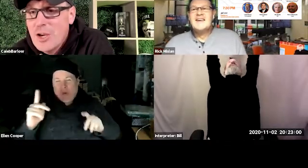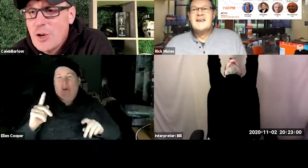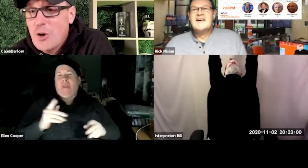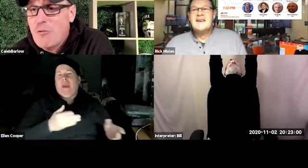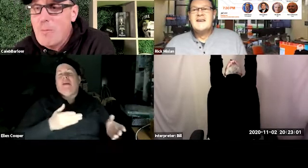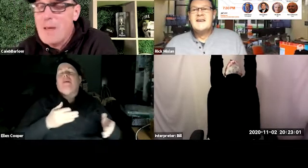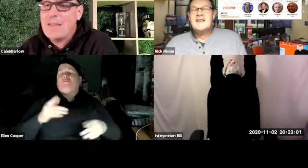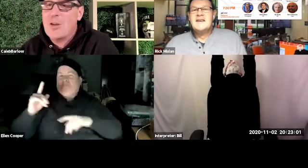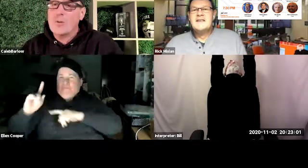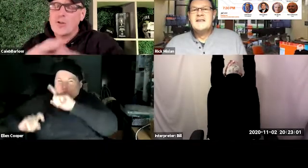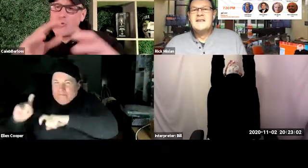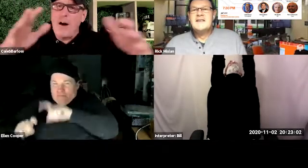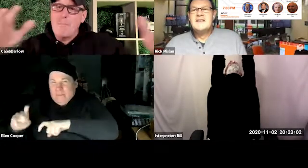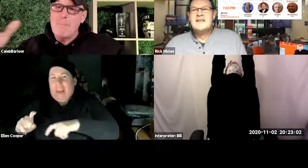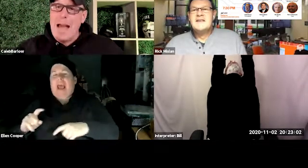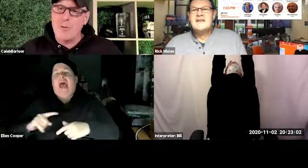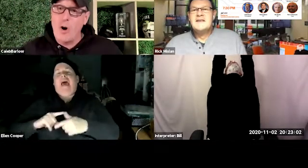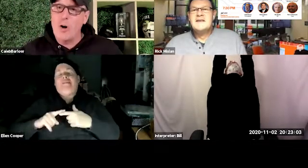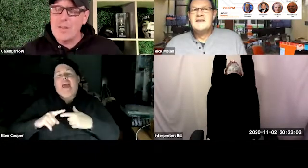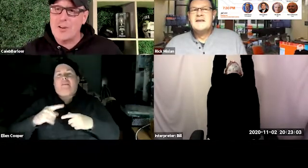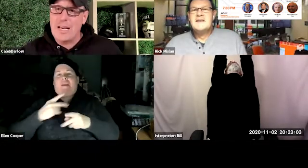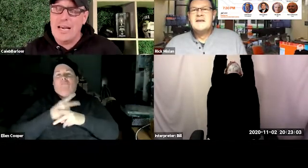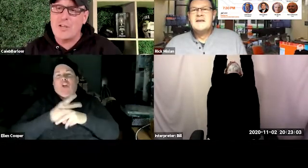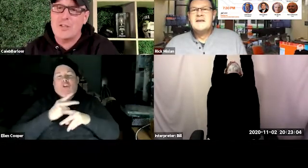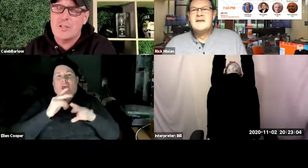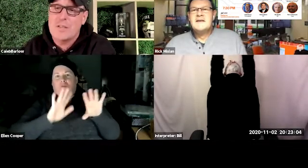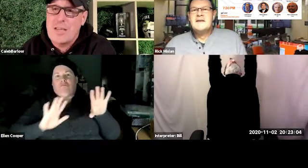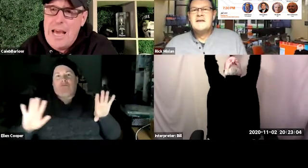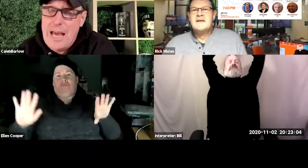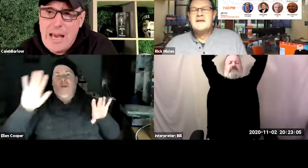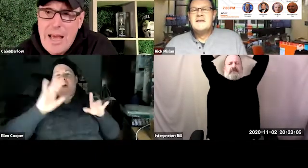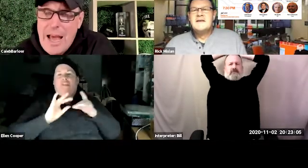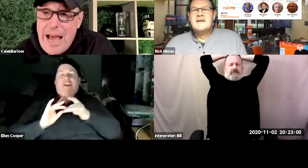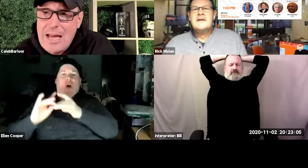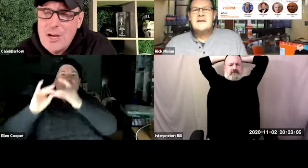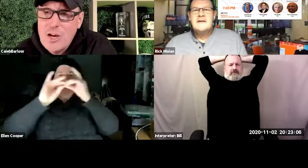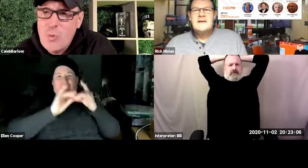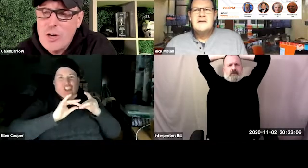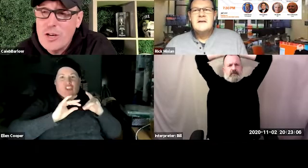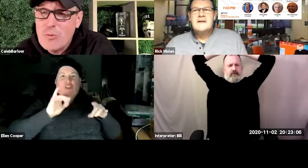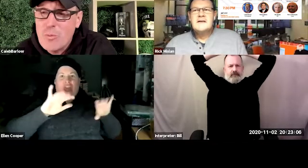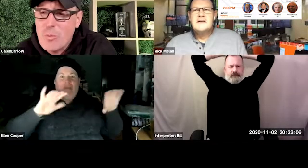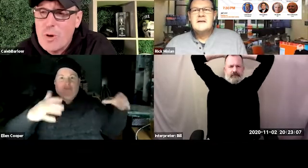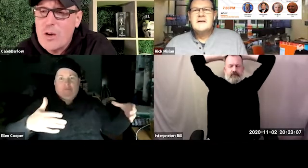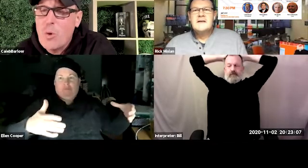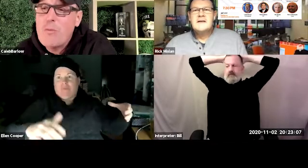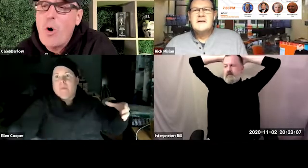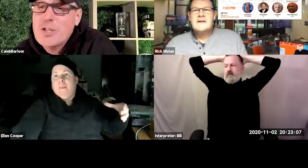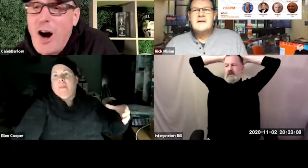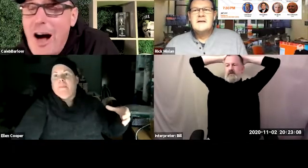you know, from that they were able to draw a map of all the interconnections of this game. CalebBarlow: And you know what you didn't what what we've always talked